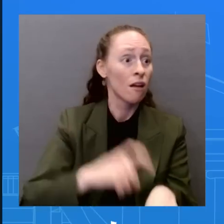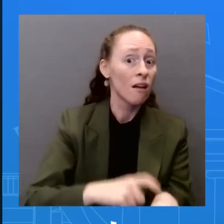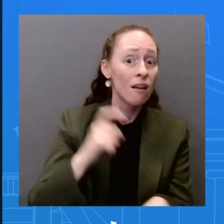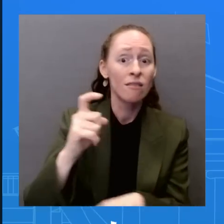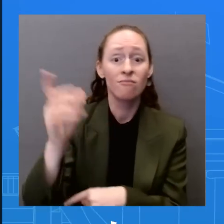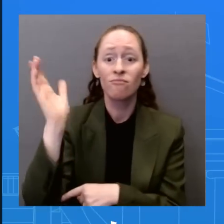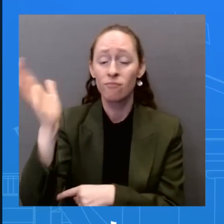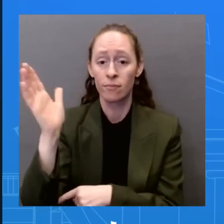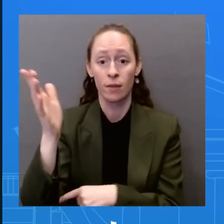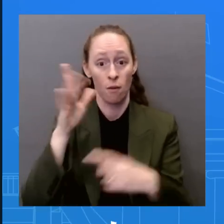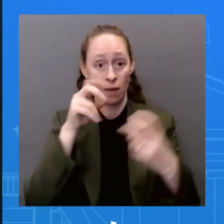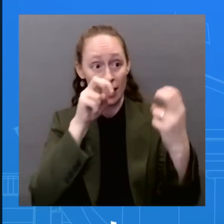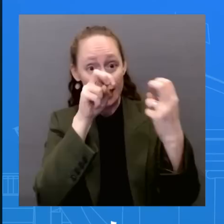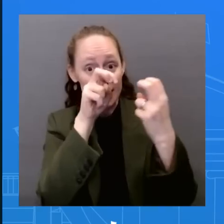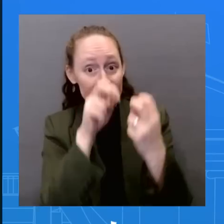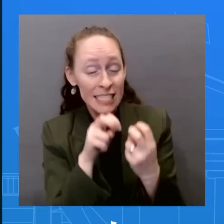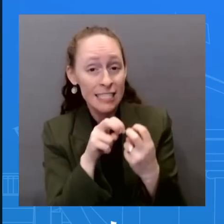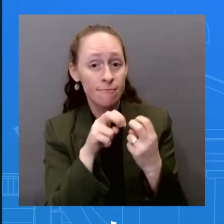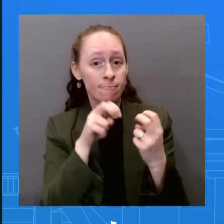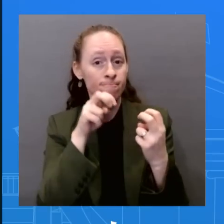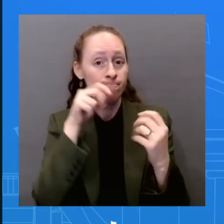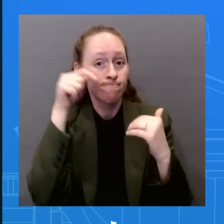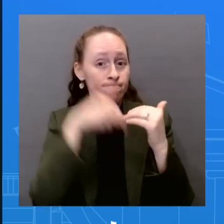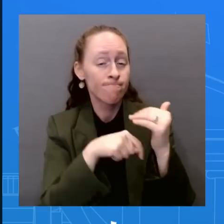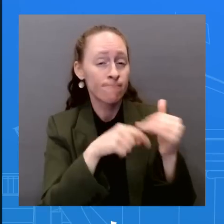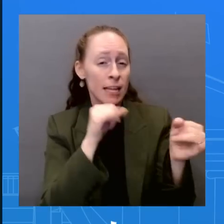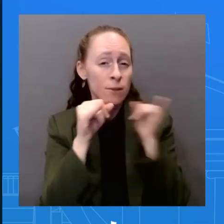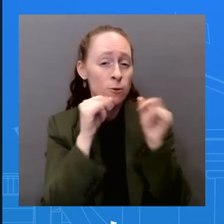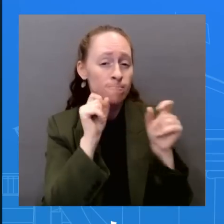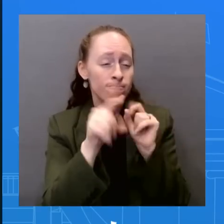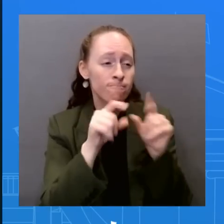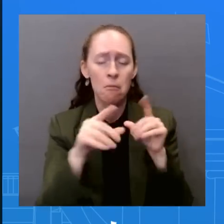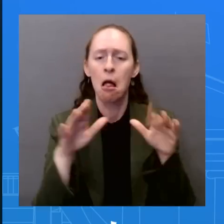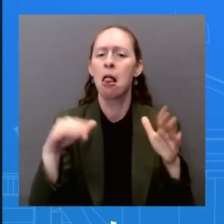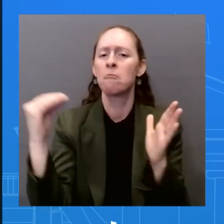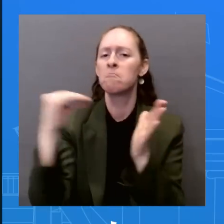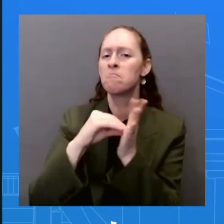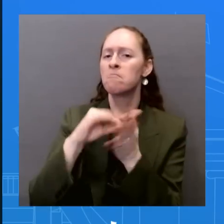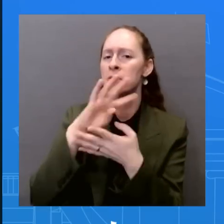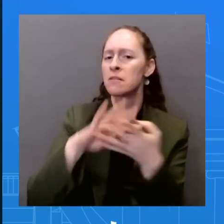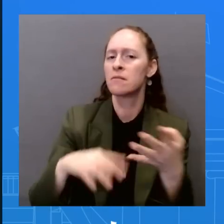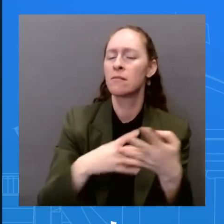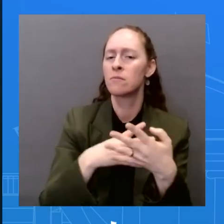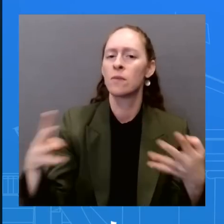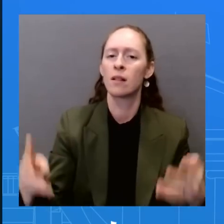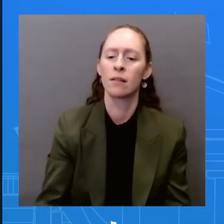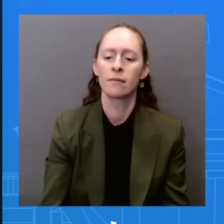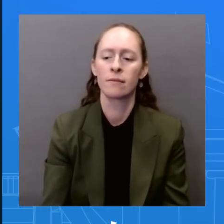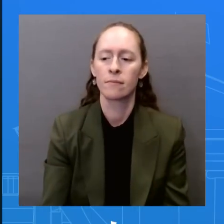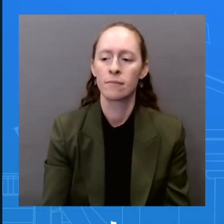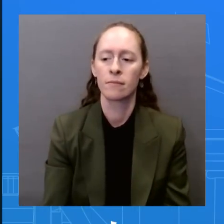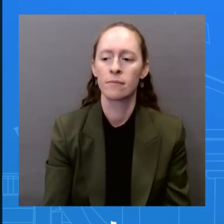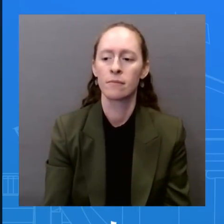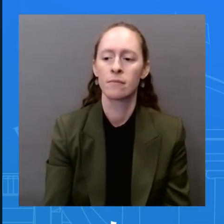or -- or schedule at this time. And, you know, look, the -- you guys know Joe Biden.